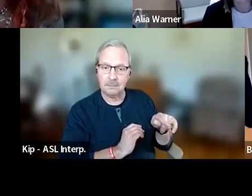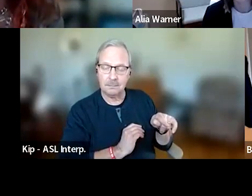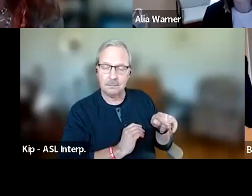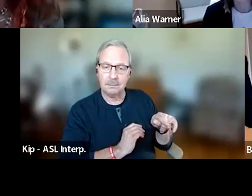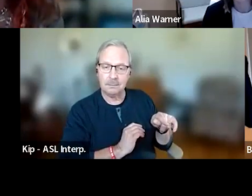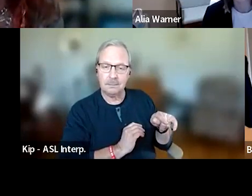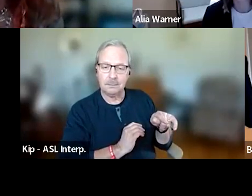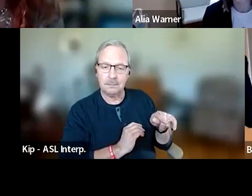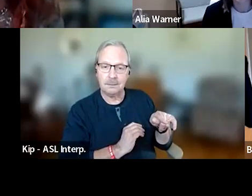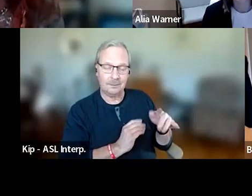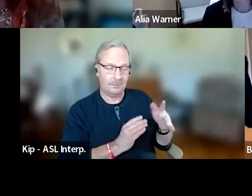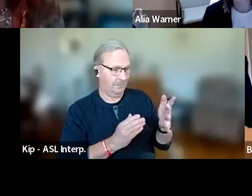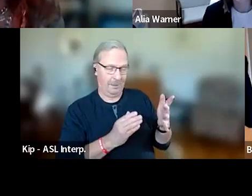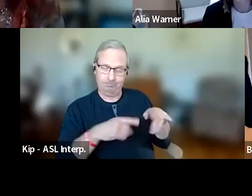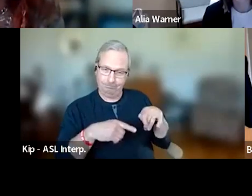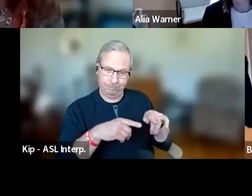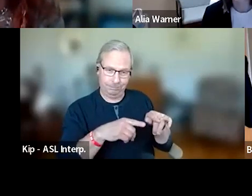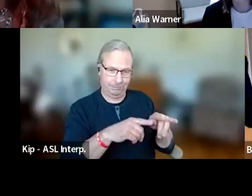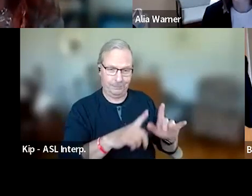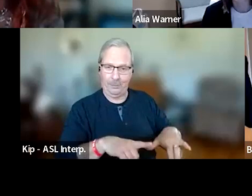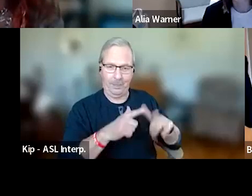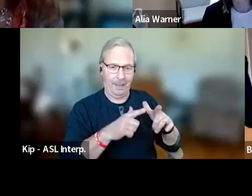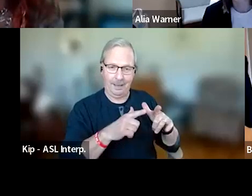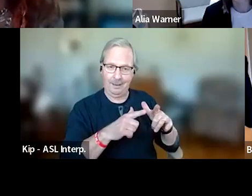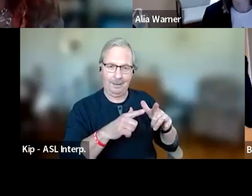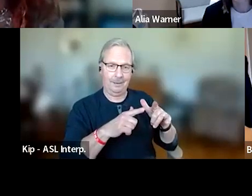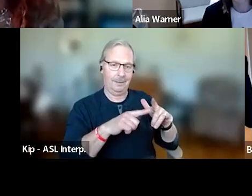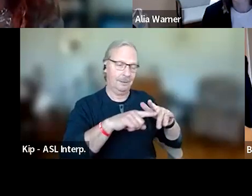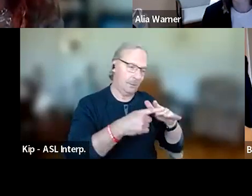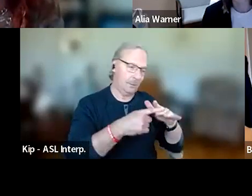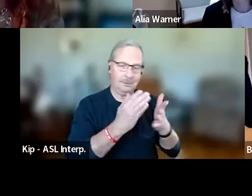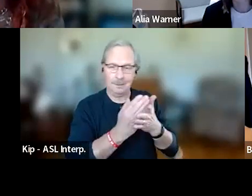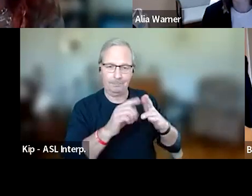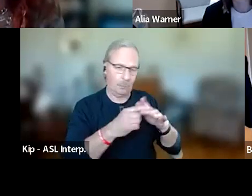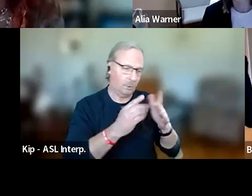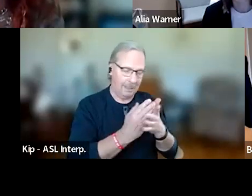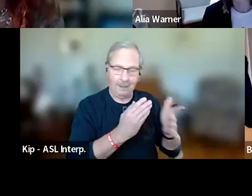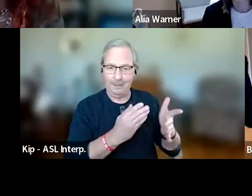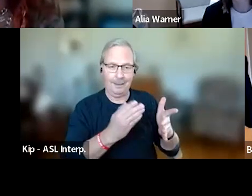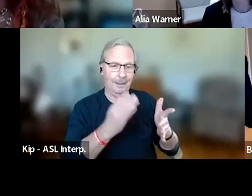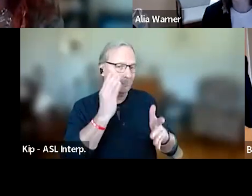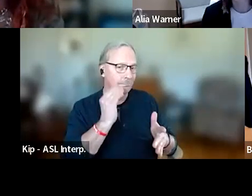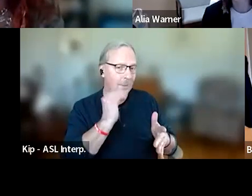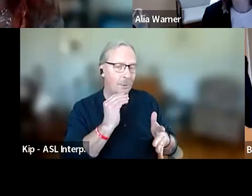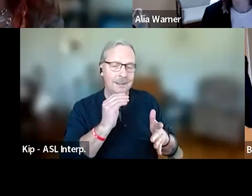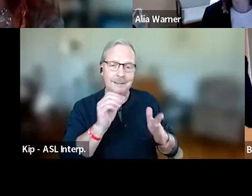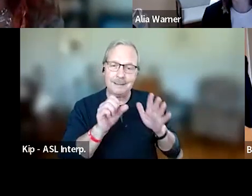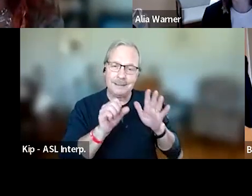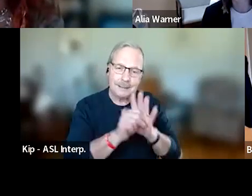throughout their life off and on and some experience symptoms that are constant,